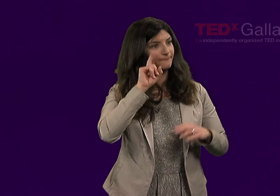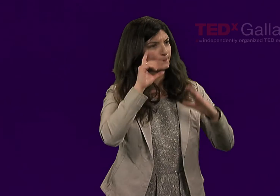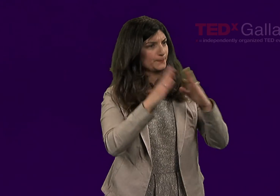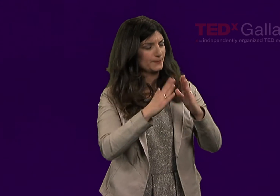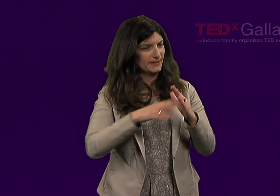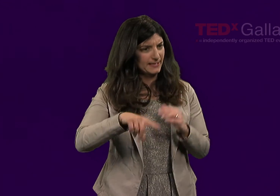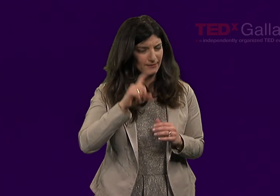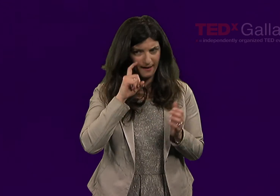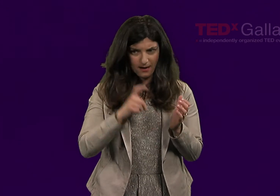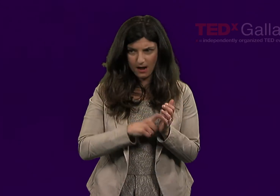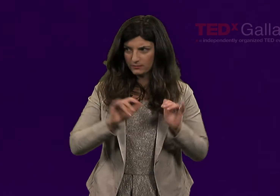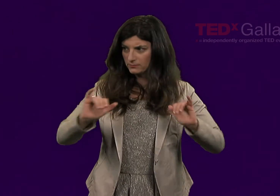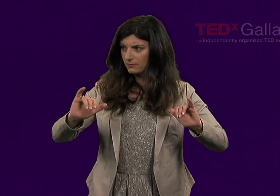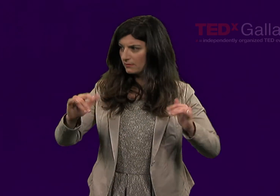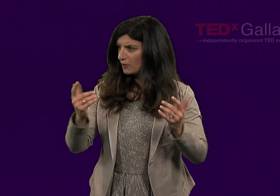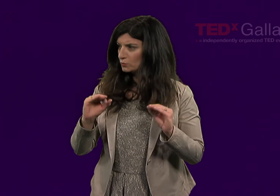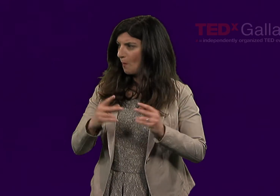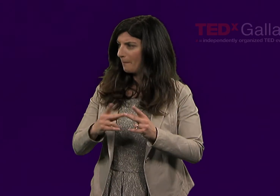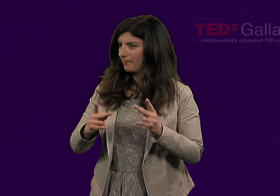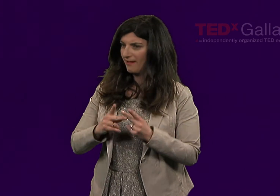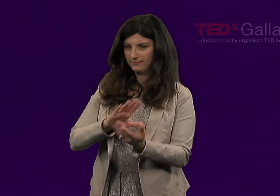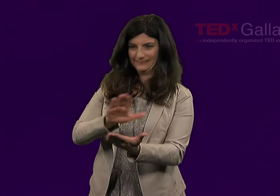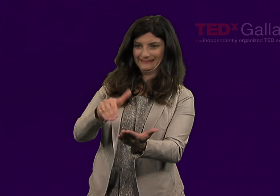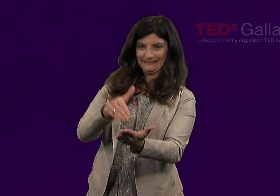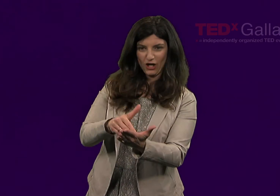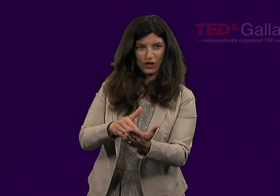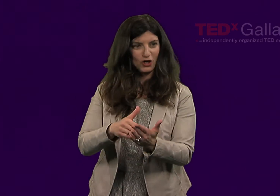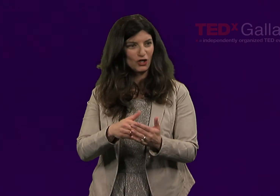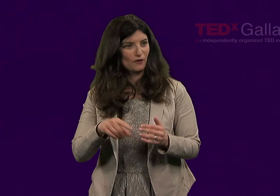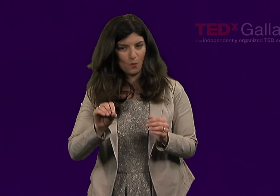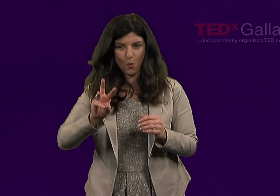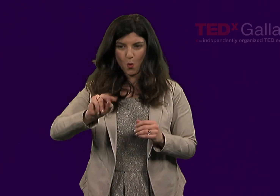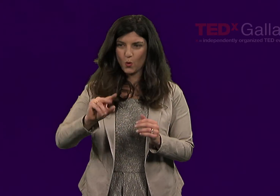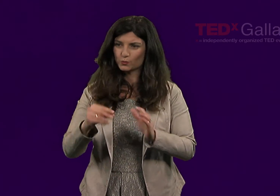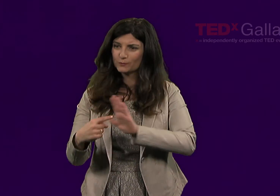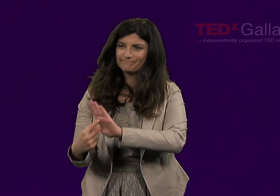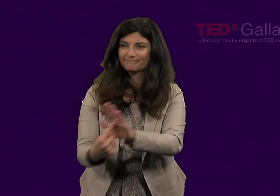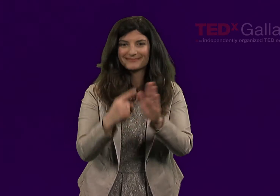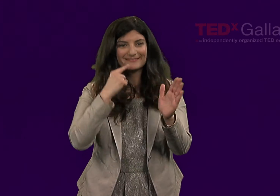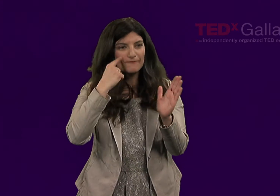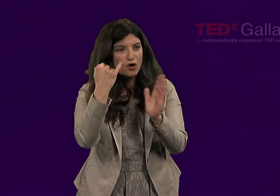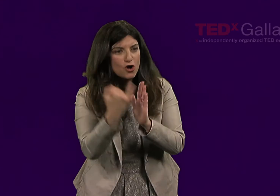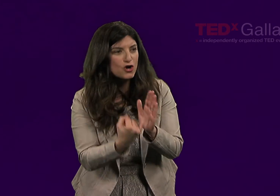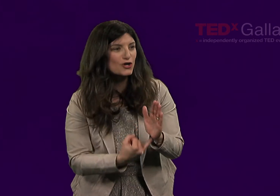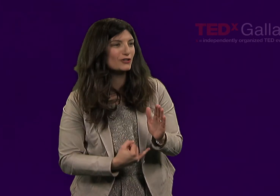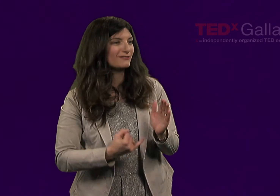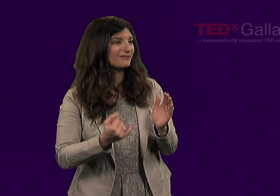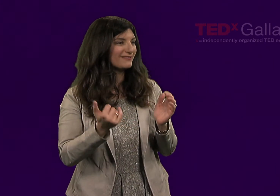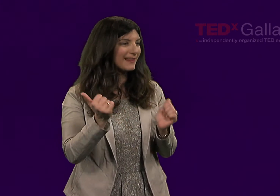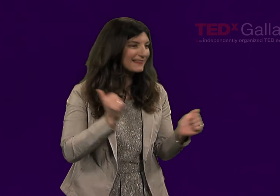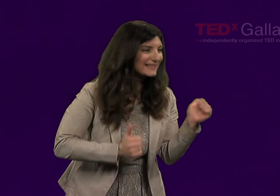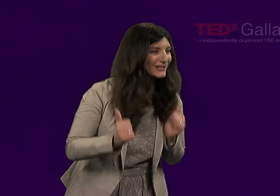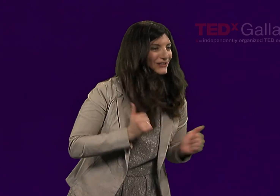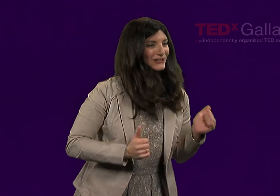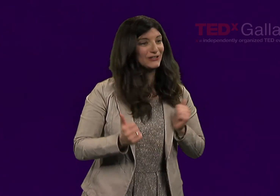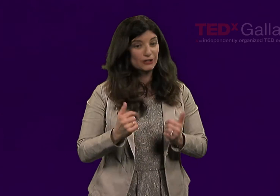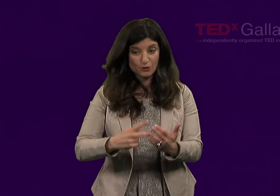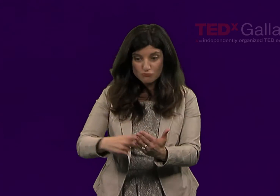There the deaf community came together and realized there was no central clearinghouse of information where deaf art and theater could be displayed,